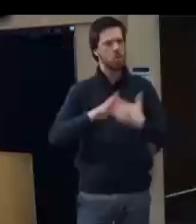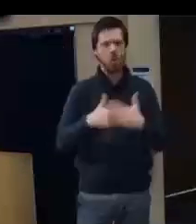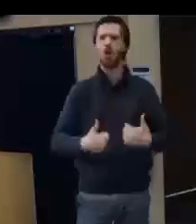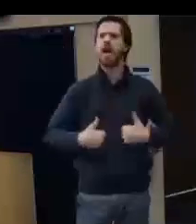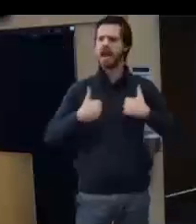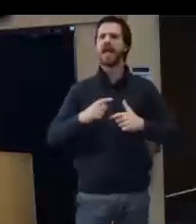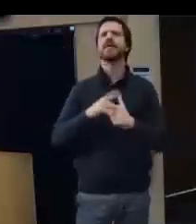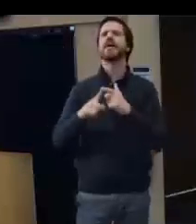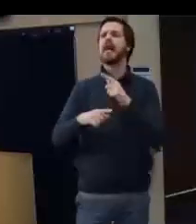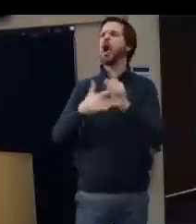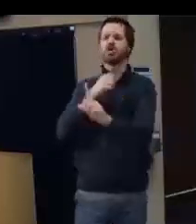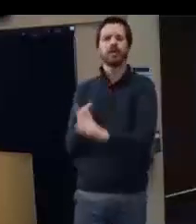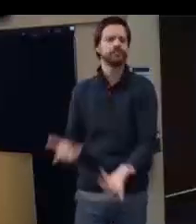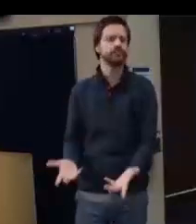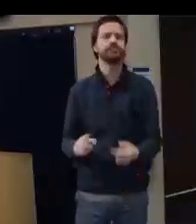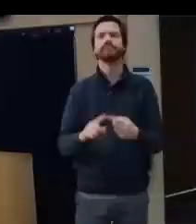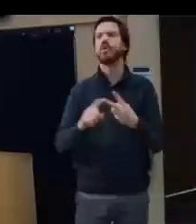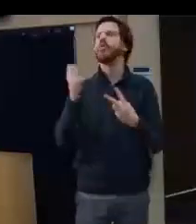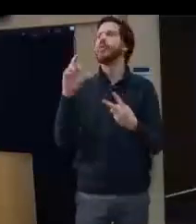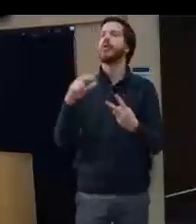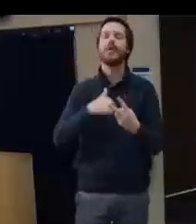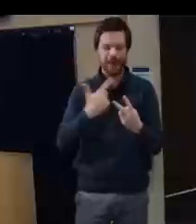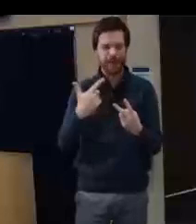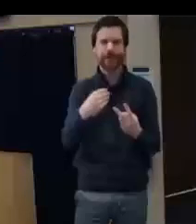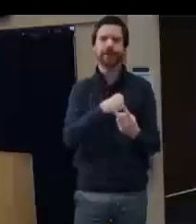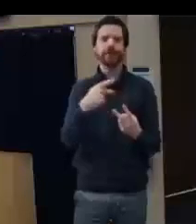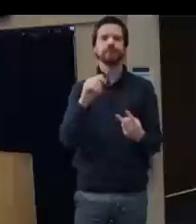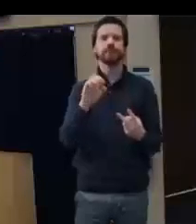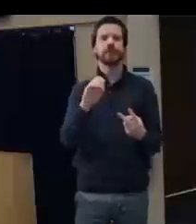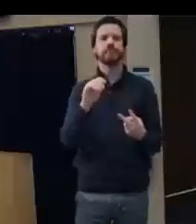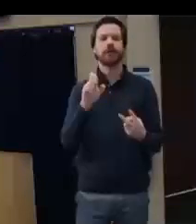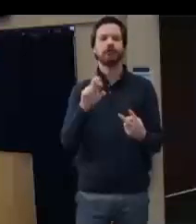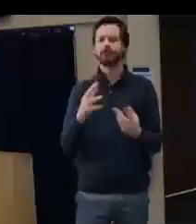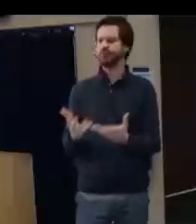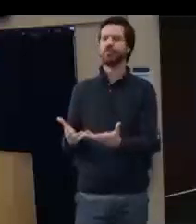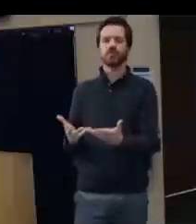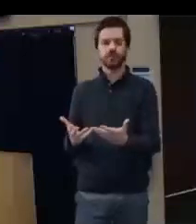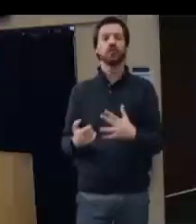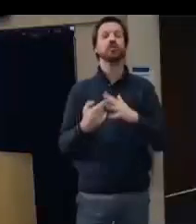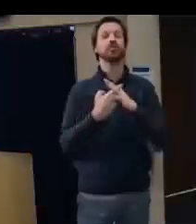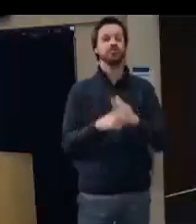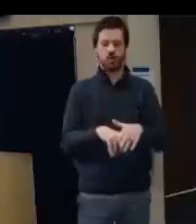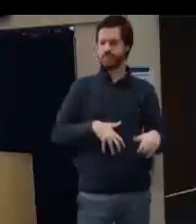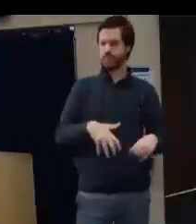then I had a heart attack or then I um needed a pacemaker so beginning in the prenatal setting